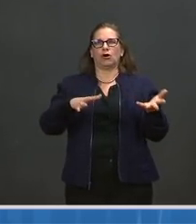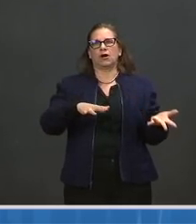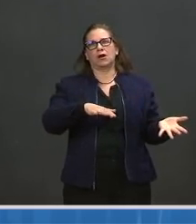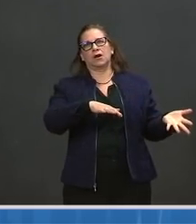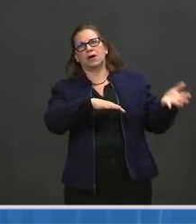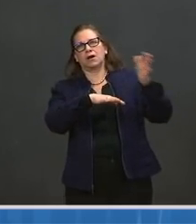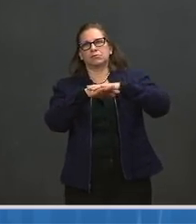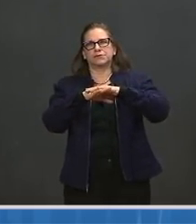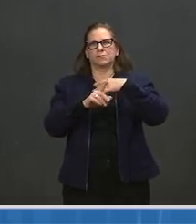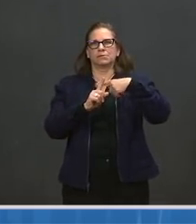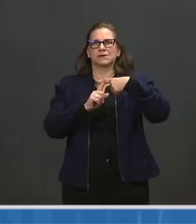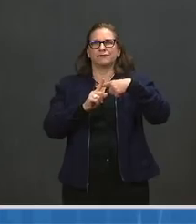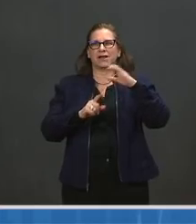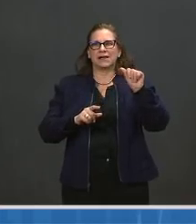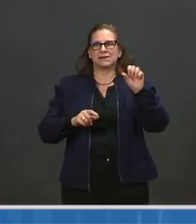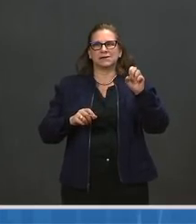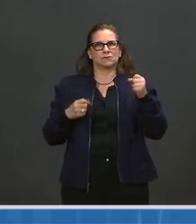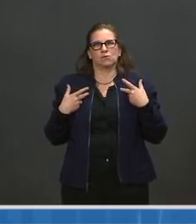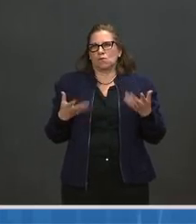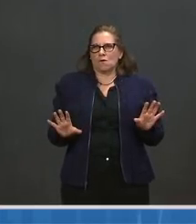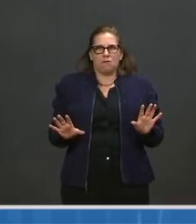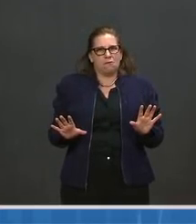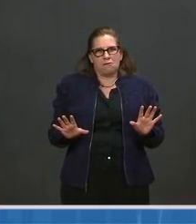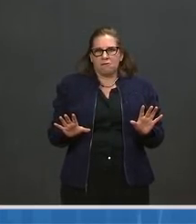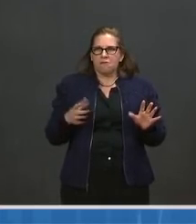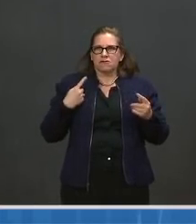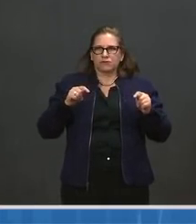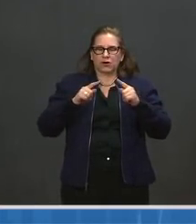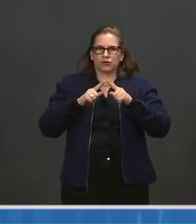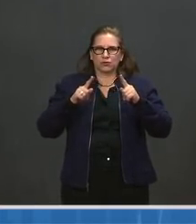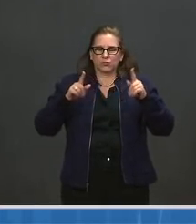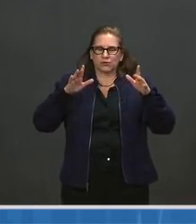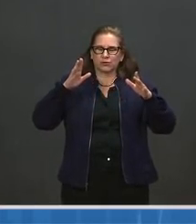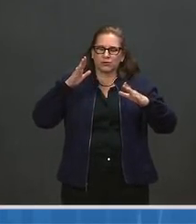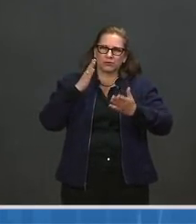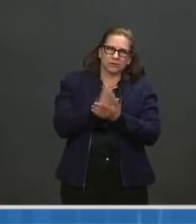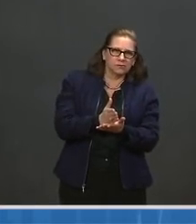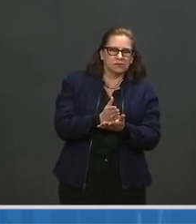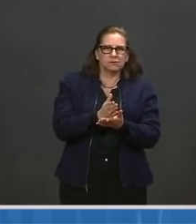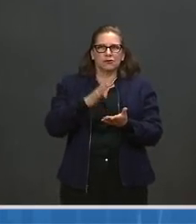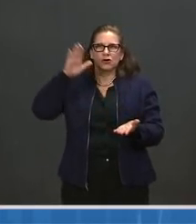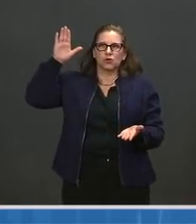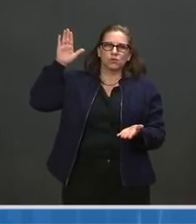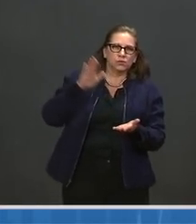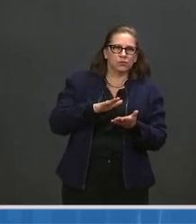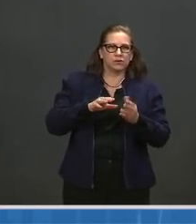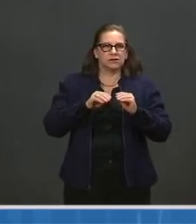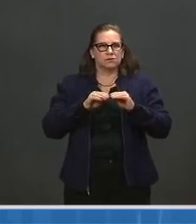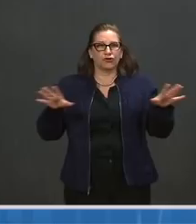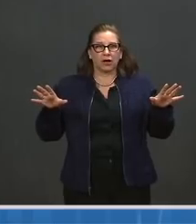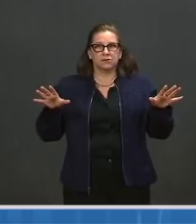We've seen that. We're behind the eight ball when that starts to happen. And that results in uptick of cases,